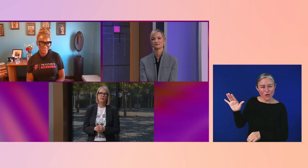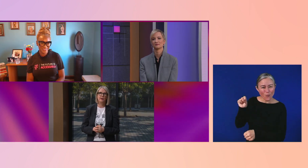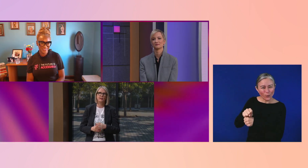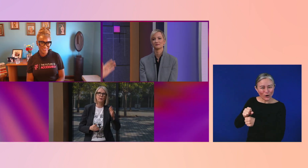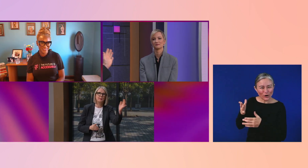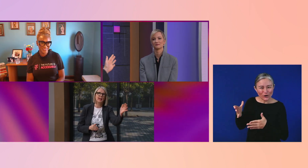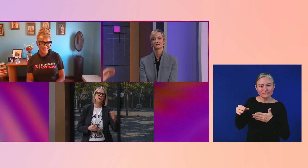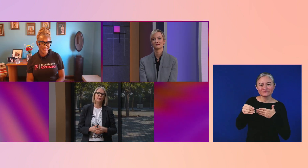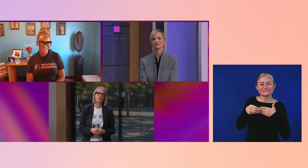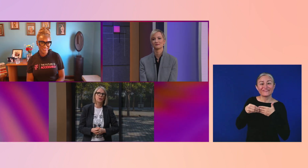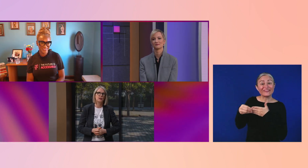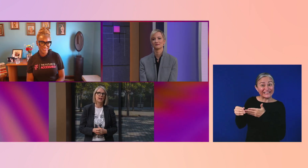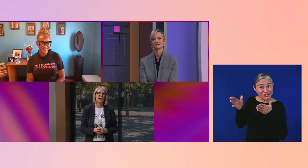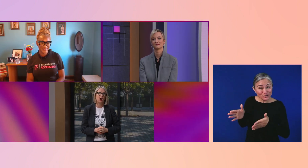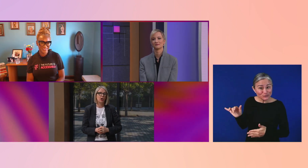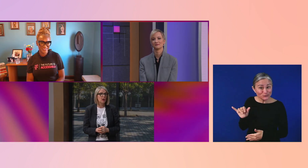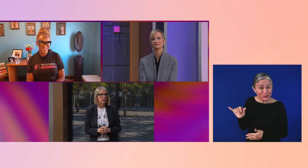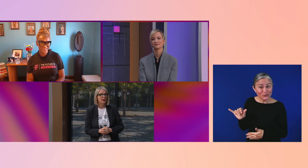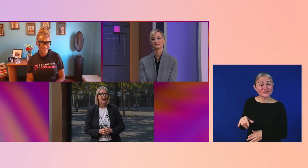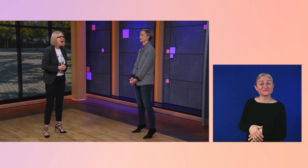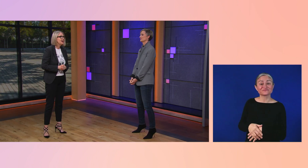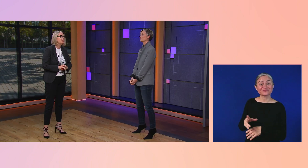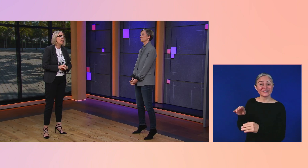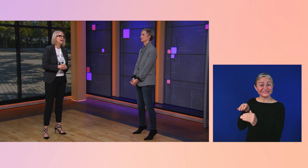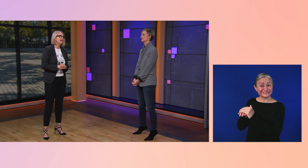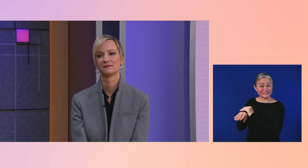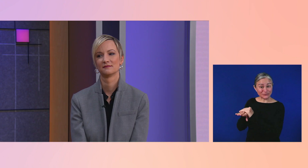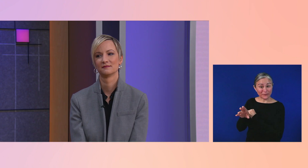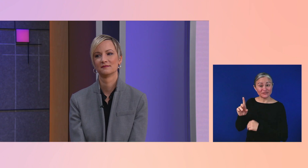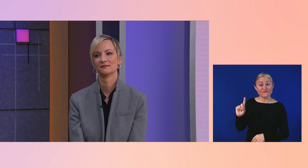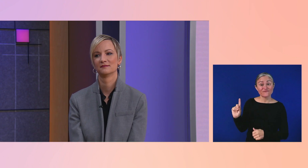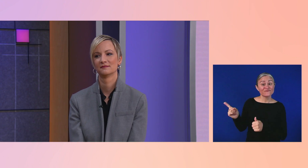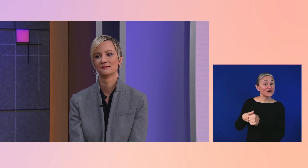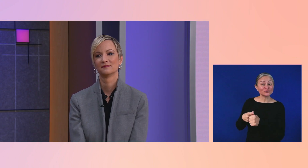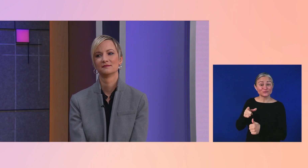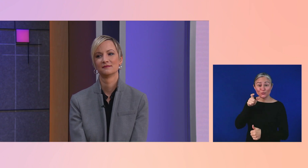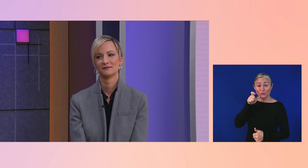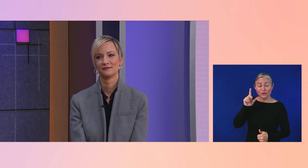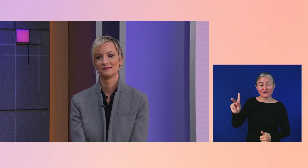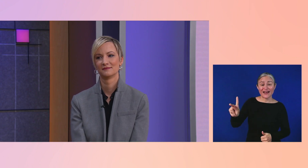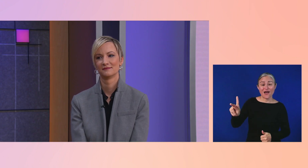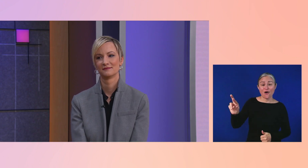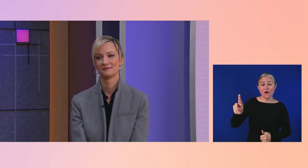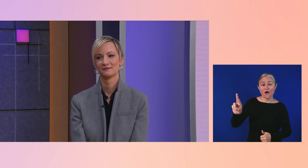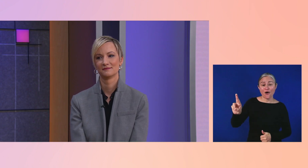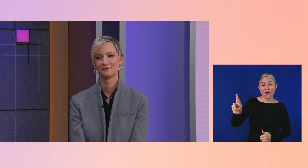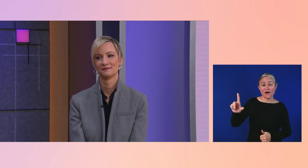First with me here in the studio, KR Liu, Head of Brand Accessibility at a small company, Google.